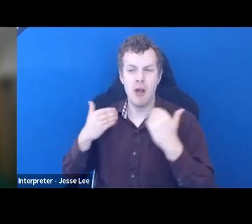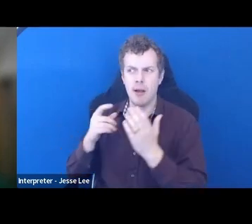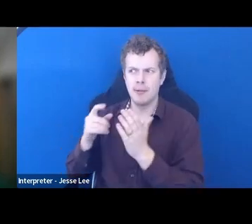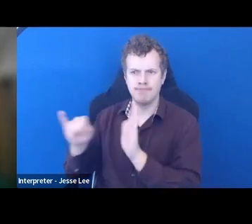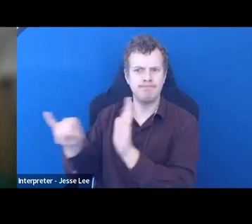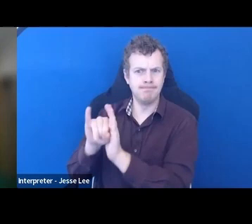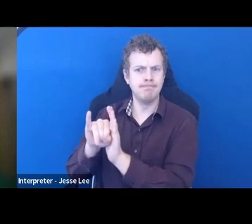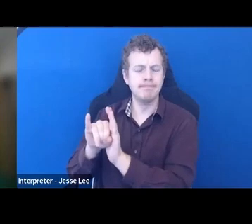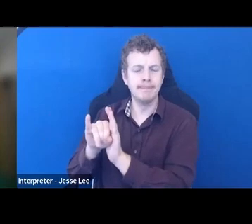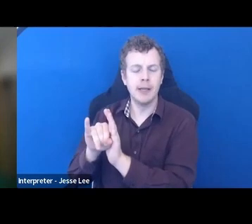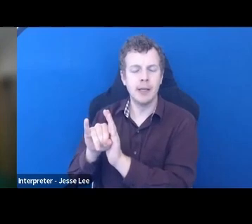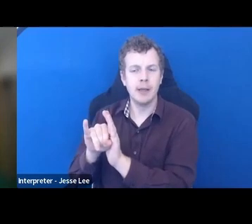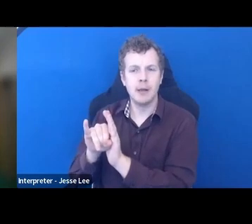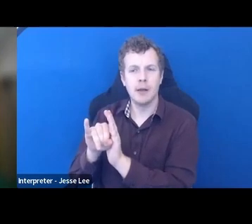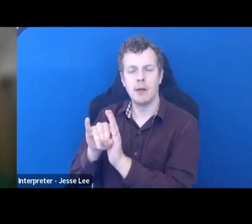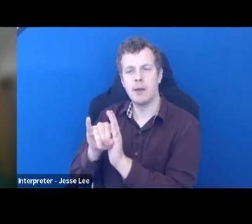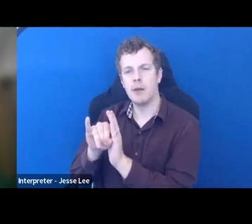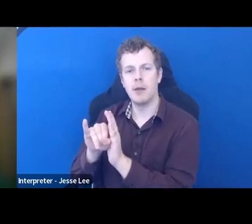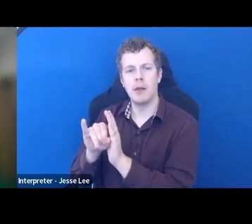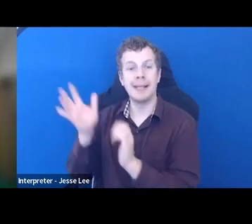Relative to what would have been the case in the past.